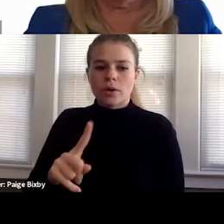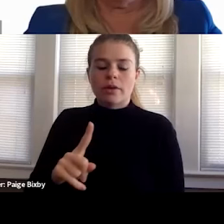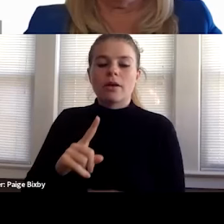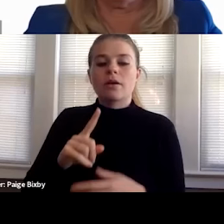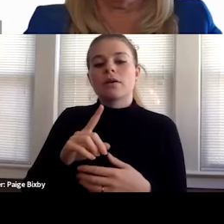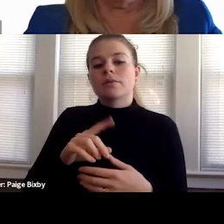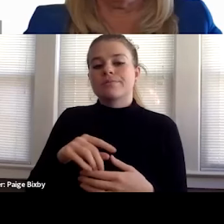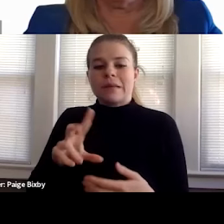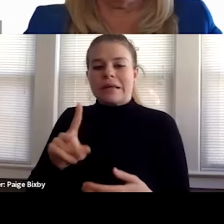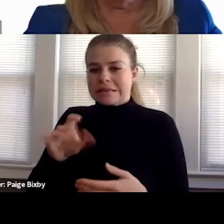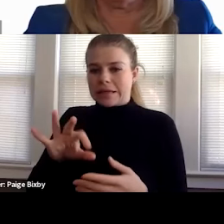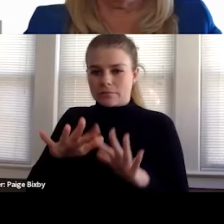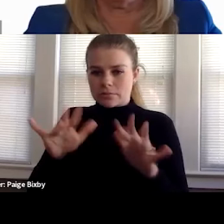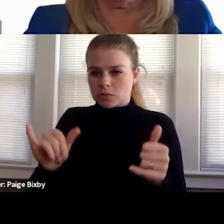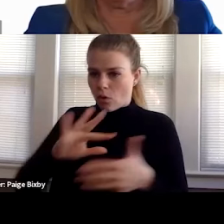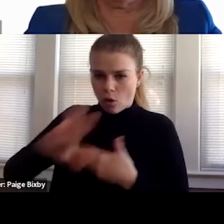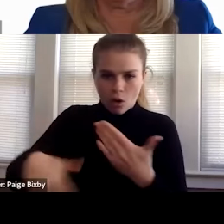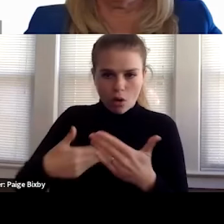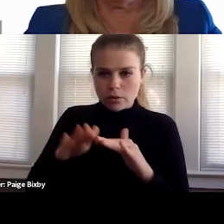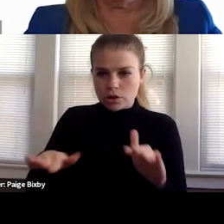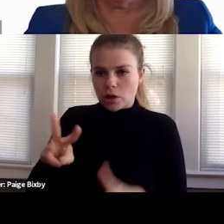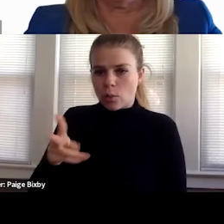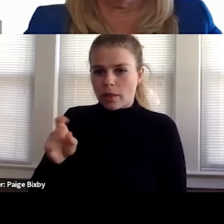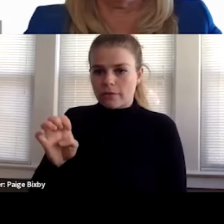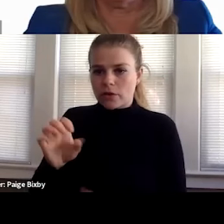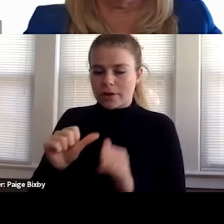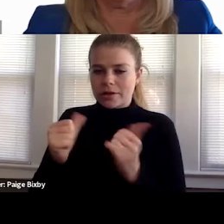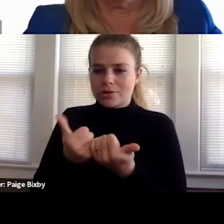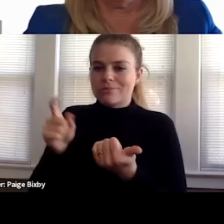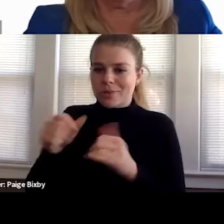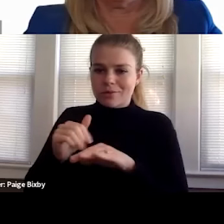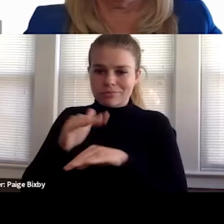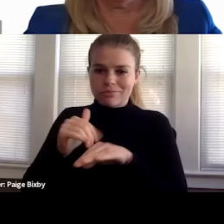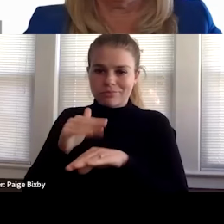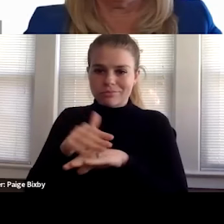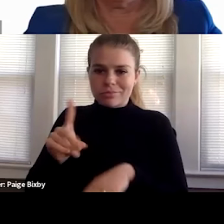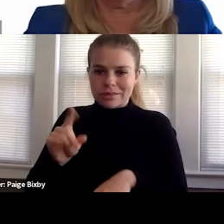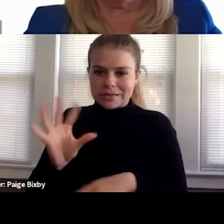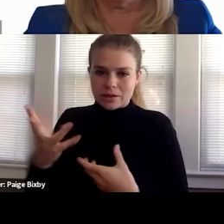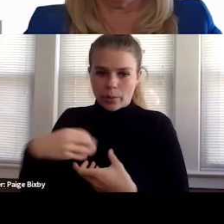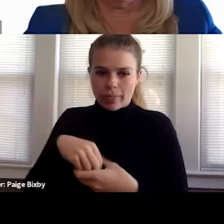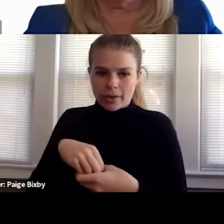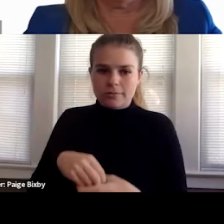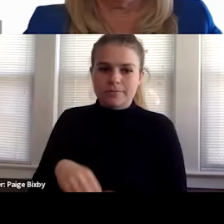all child welfare agencies have to submit data in. And as you can see here,